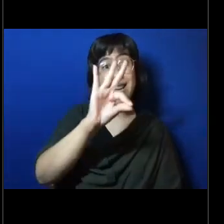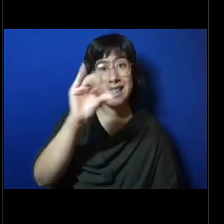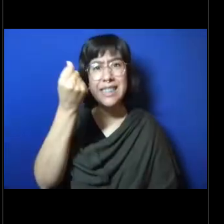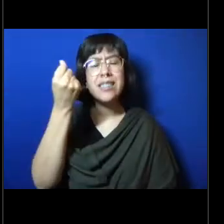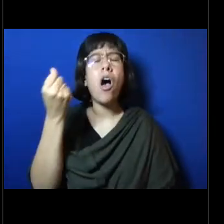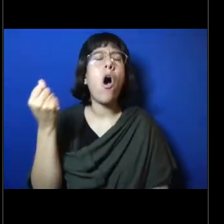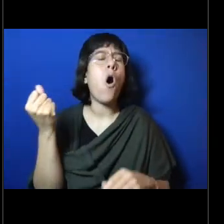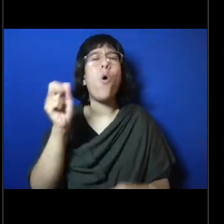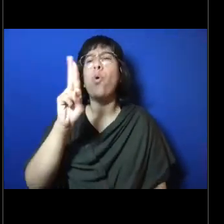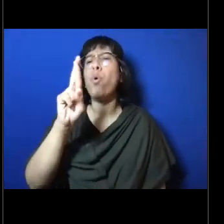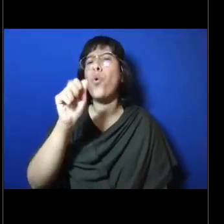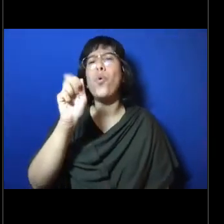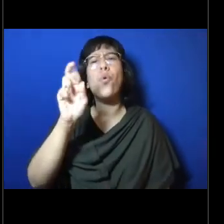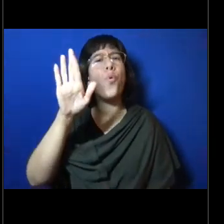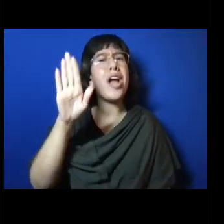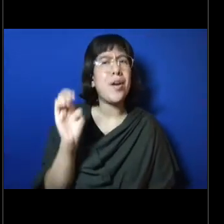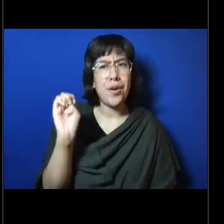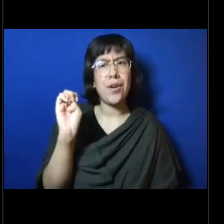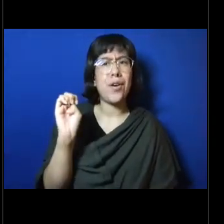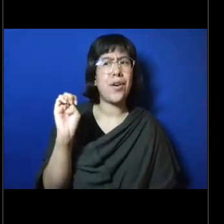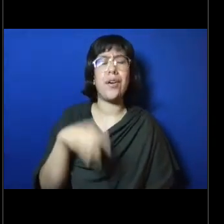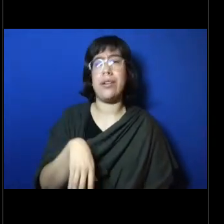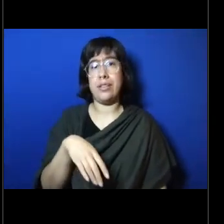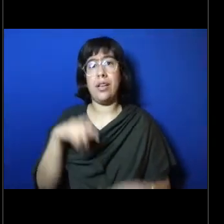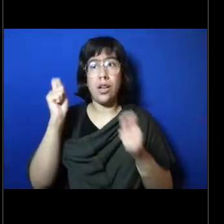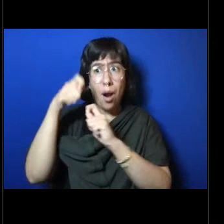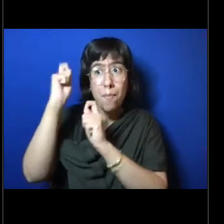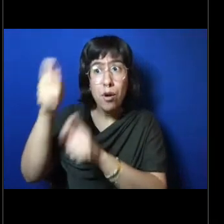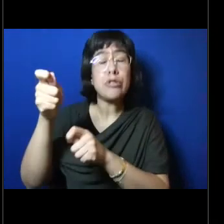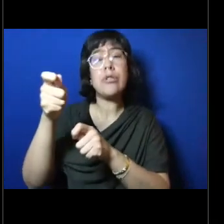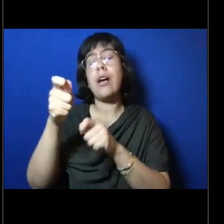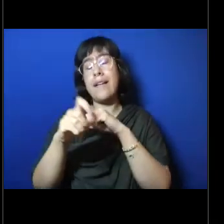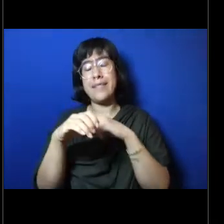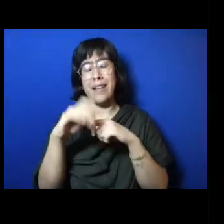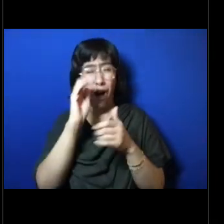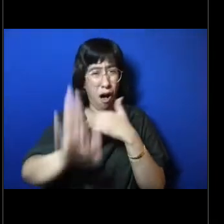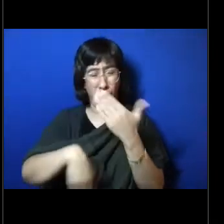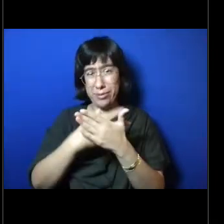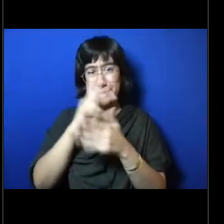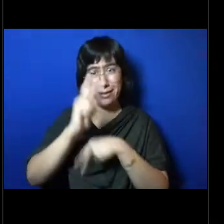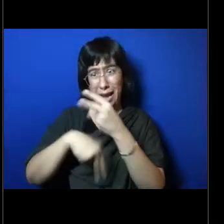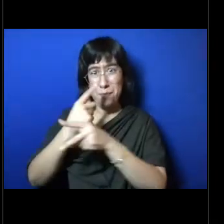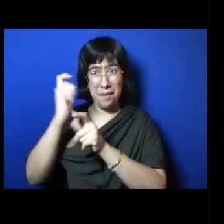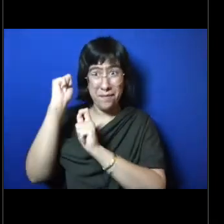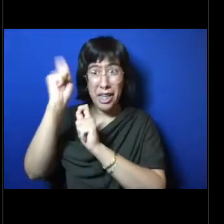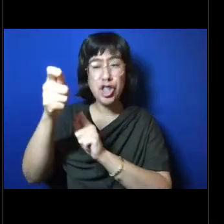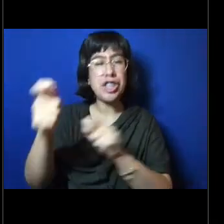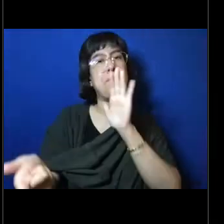that the commercial and recreational fishing was banned in all of California except the very Northern part